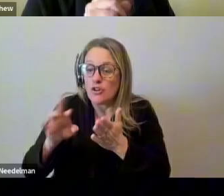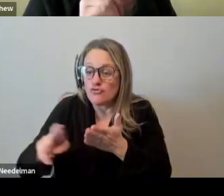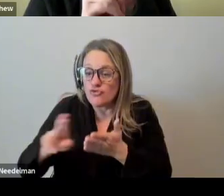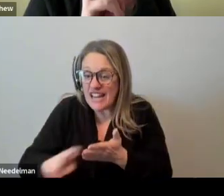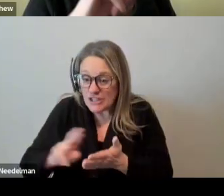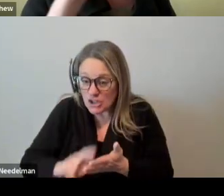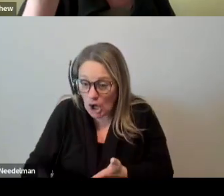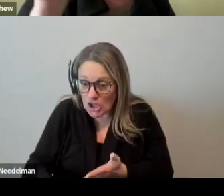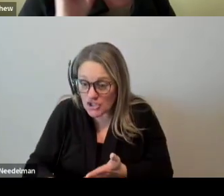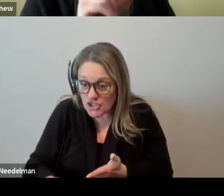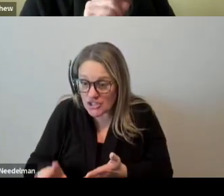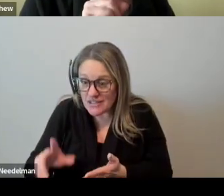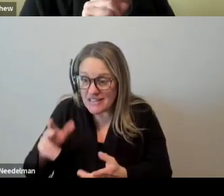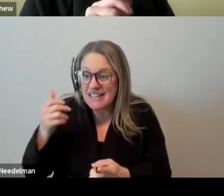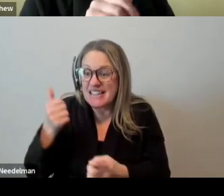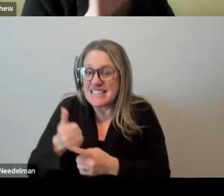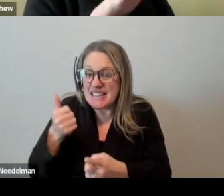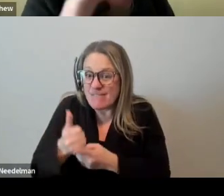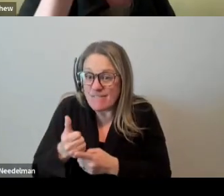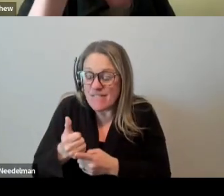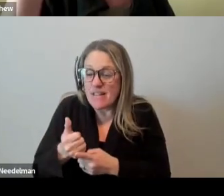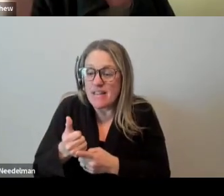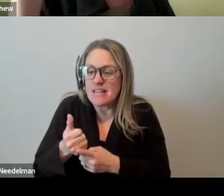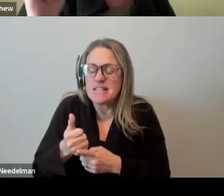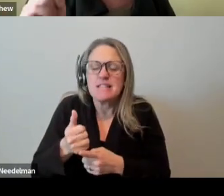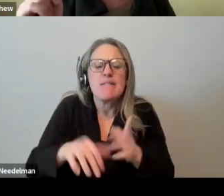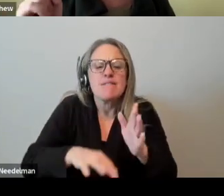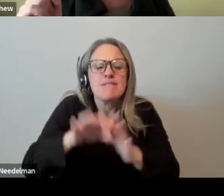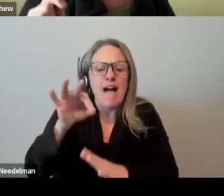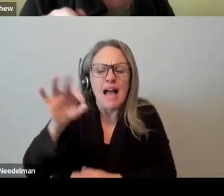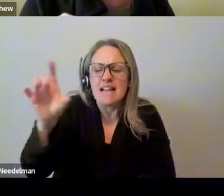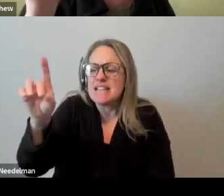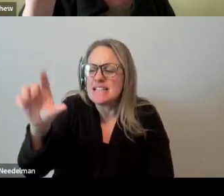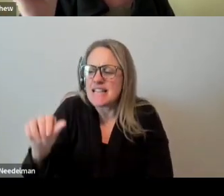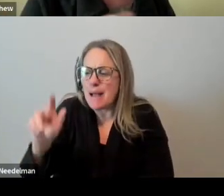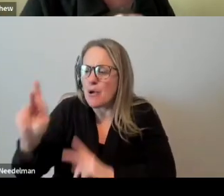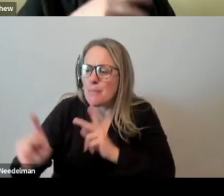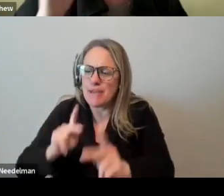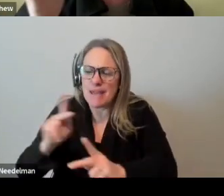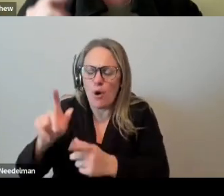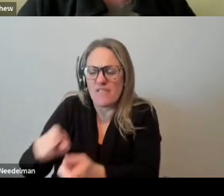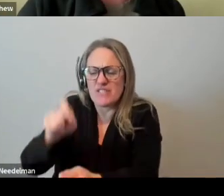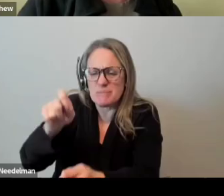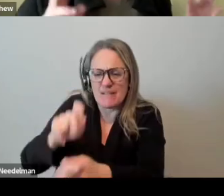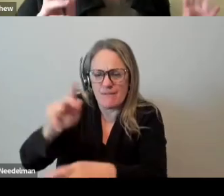is seeking out disabled people of particular types. So, oh we want, you know,